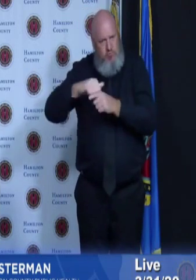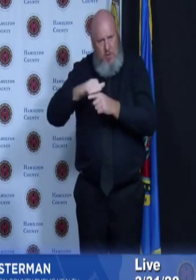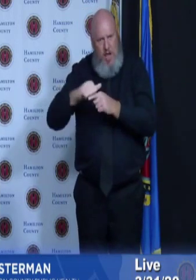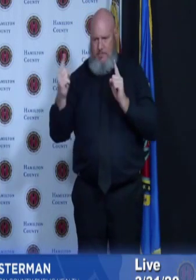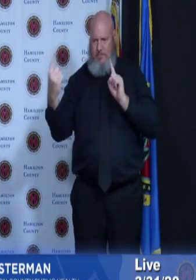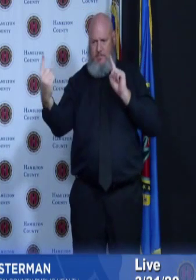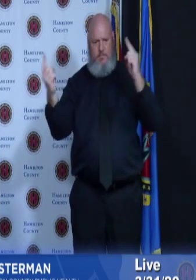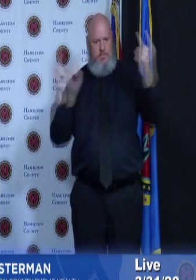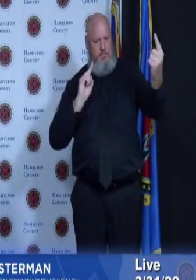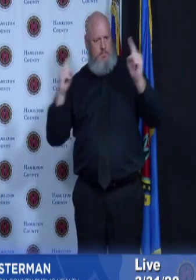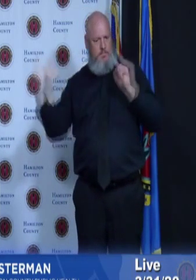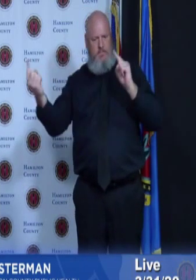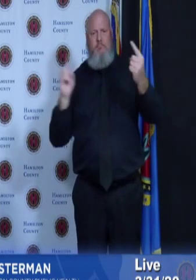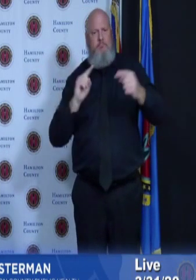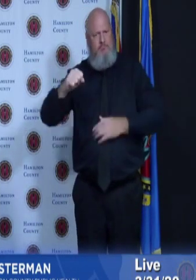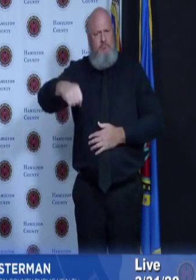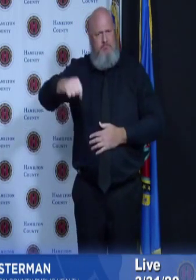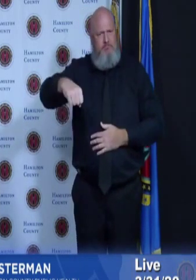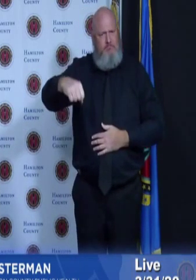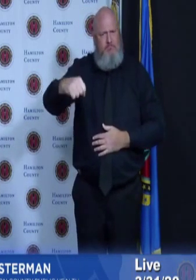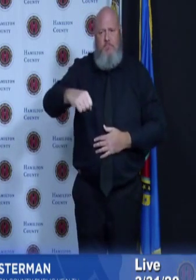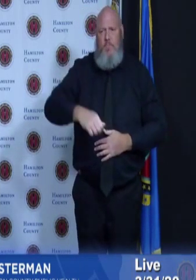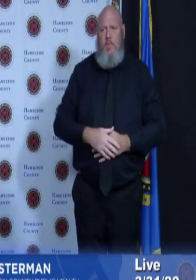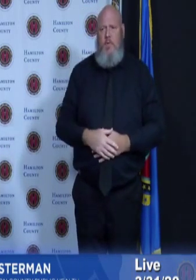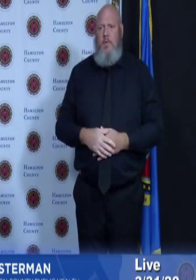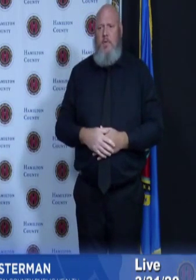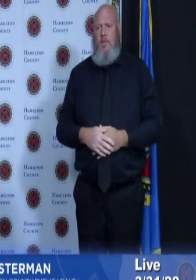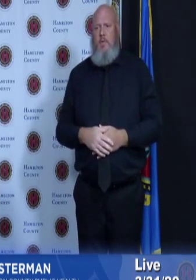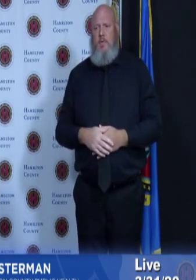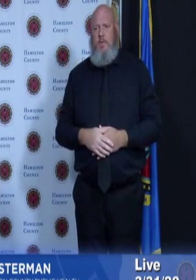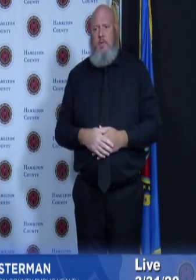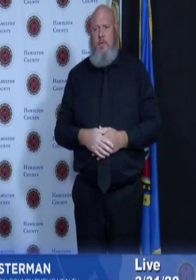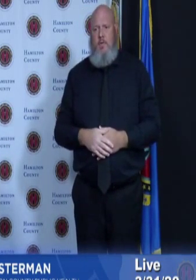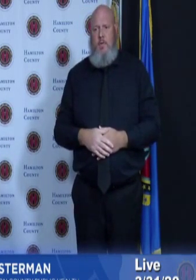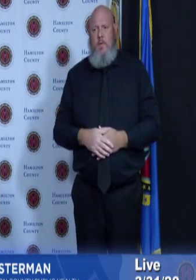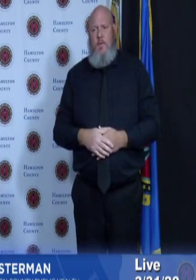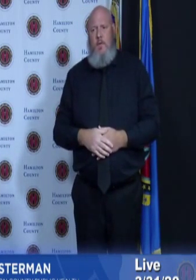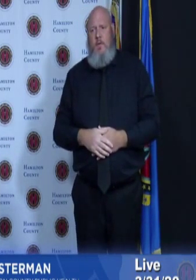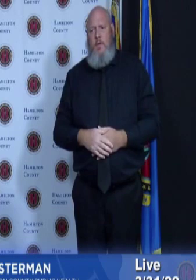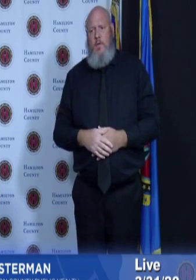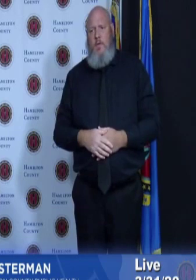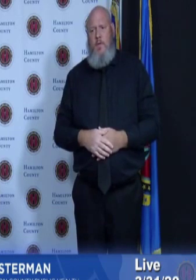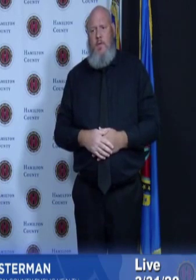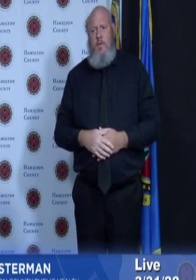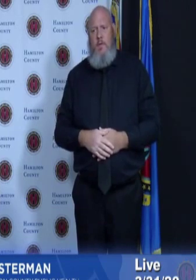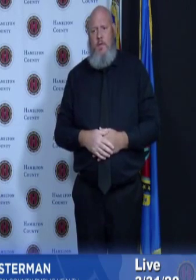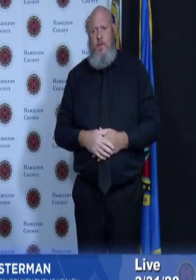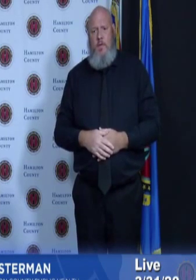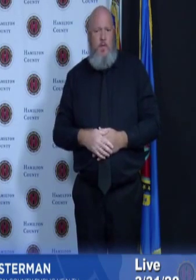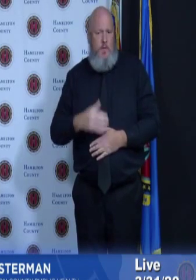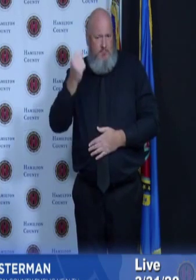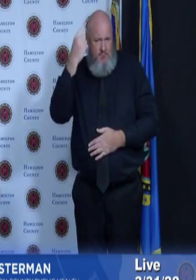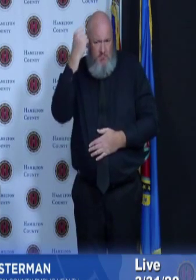those services so that everyone can survive and get through this thing together so really take that serious I want to put it back then on on each of